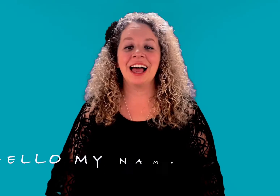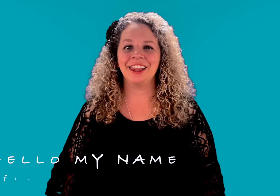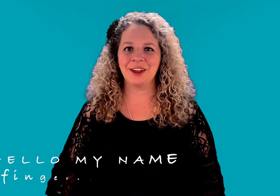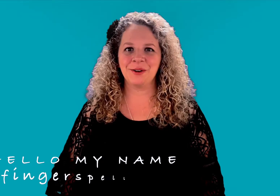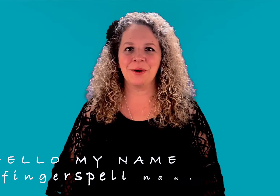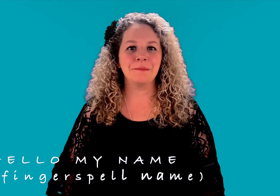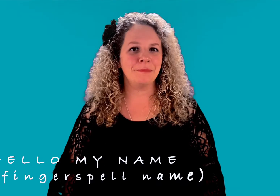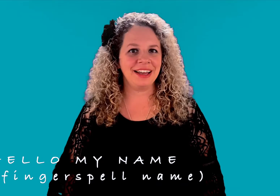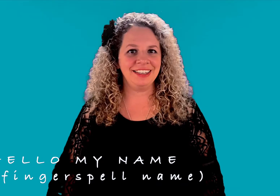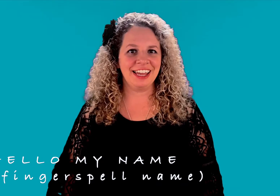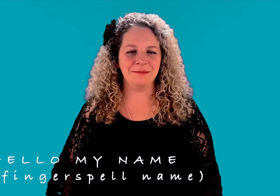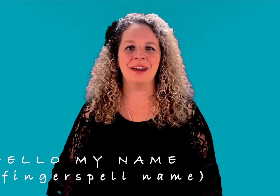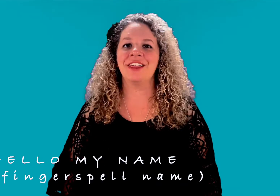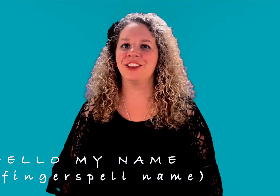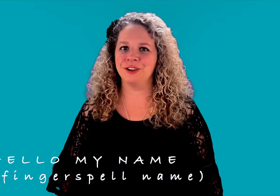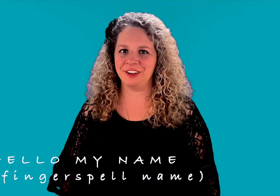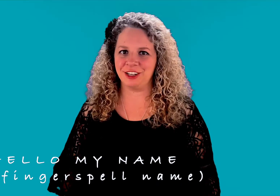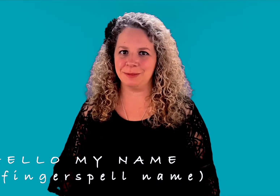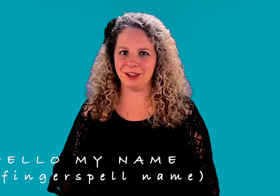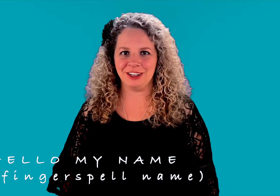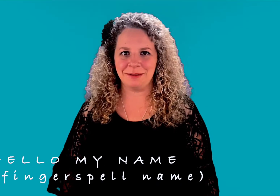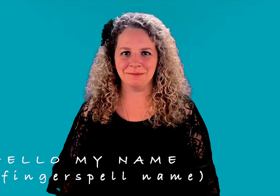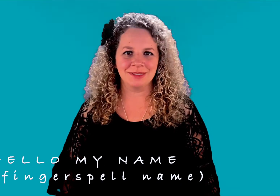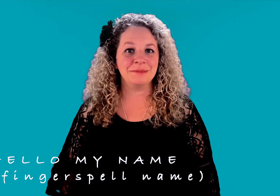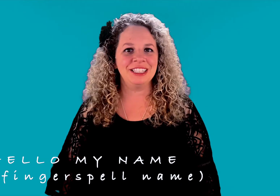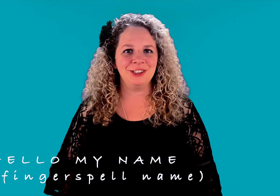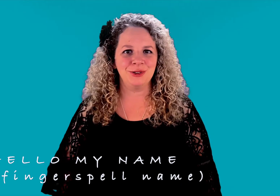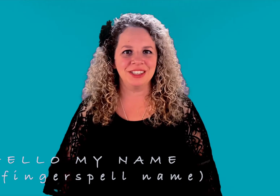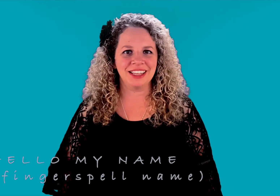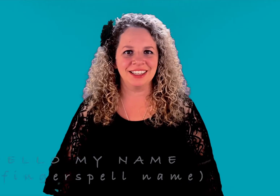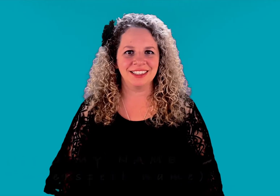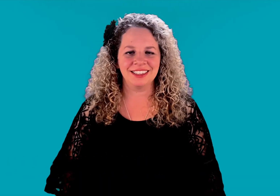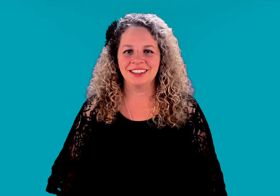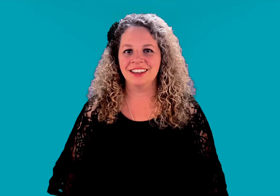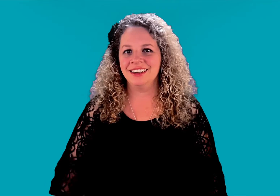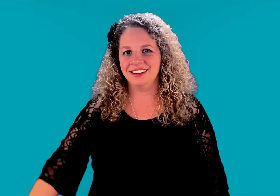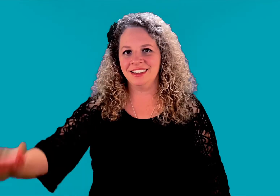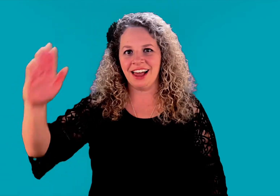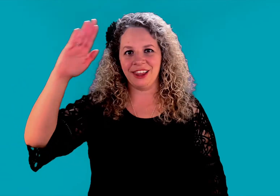HELLO MY NAME and then you'll fingerspell your name. Let me teach you the signs. HELLO.